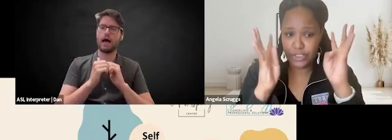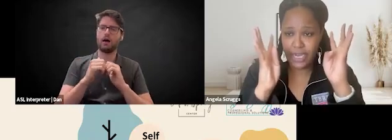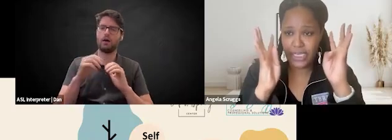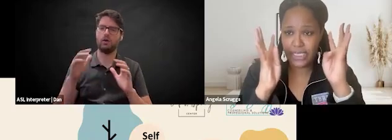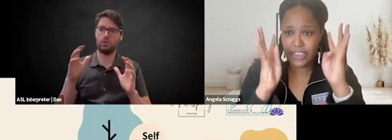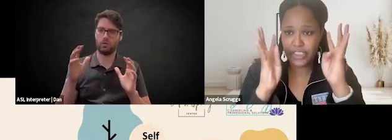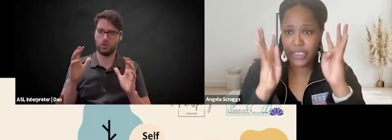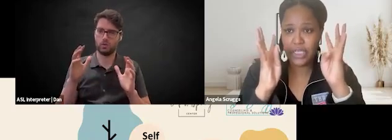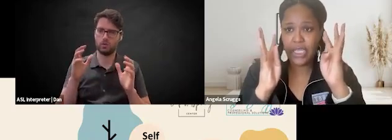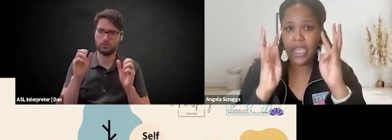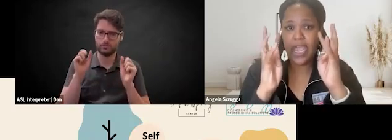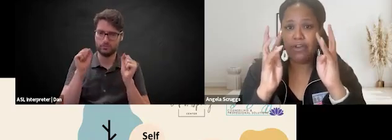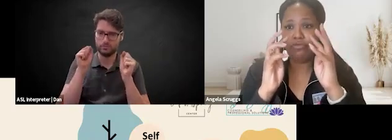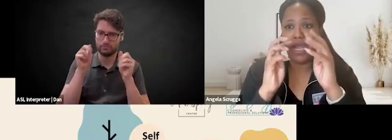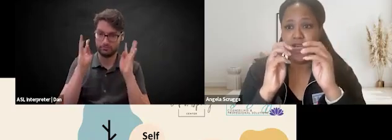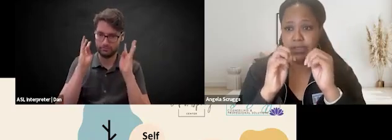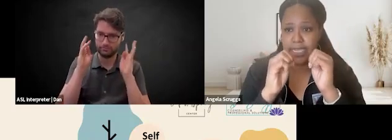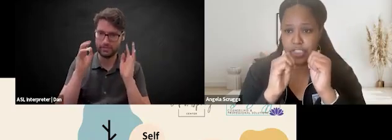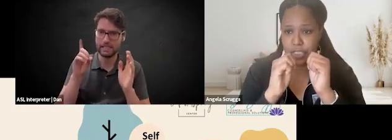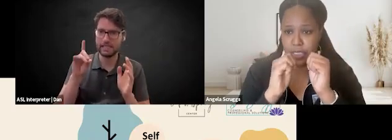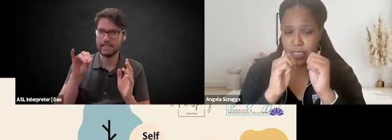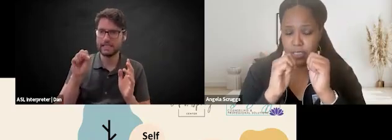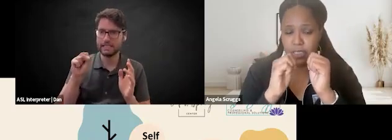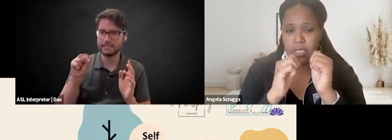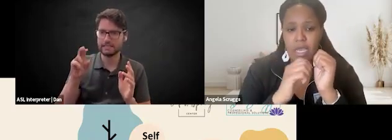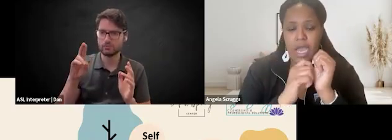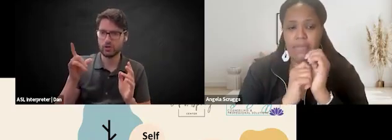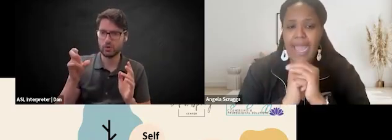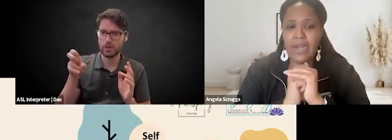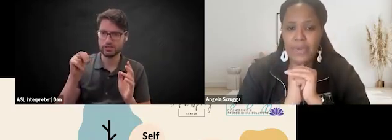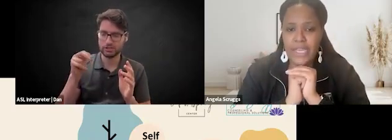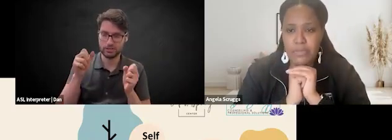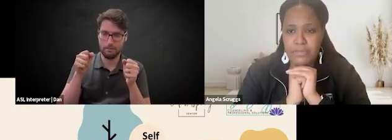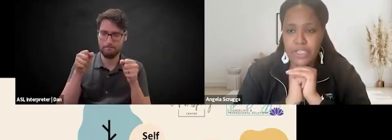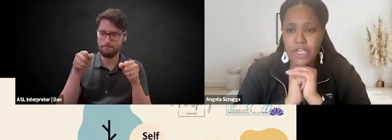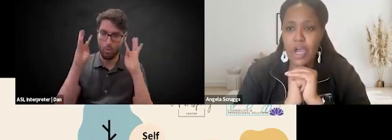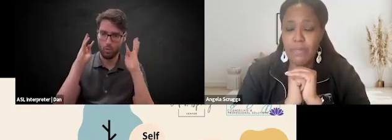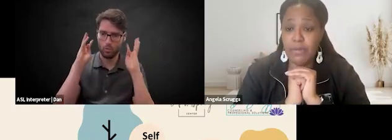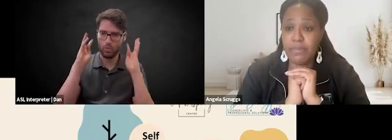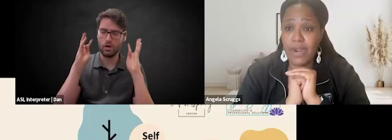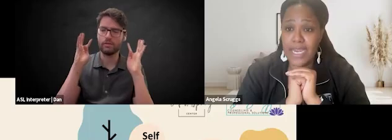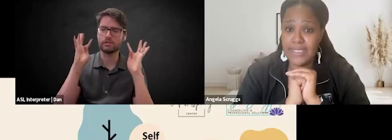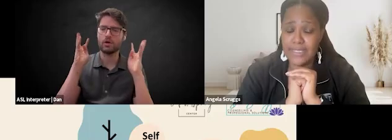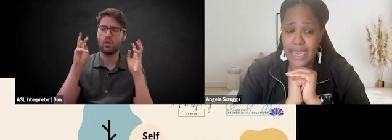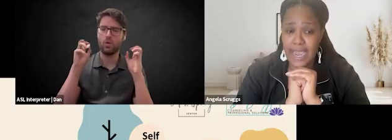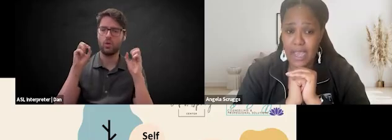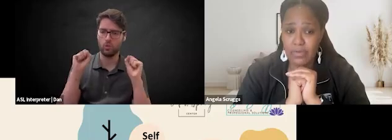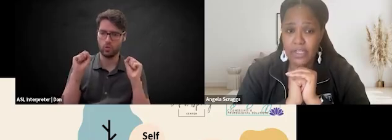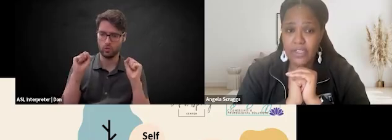Dysregulation and regulation. How do we help them to calm their brains down